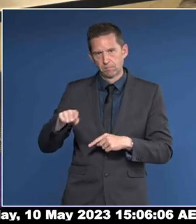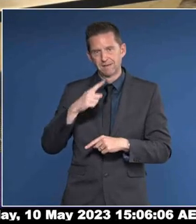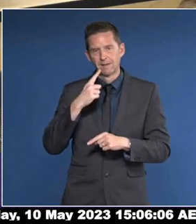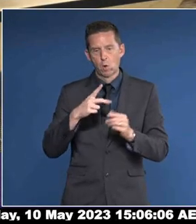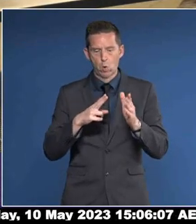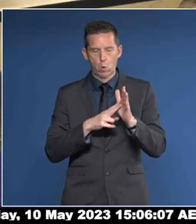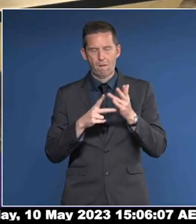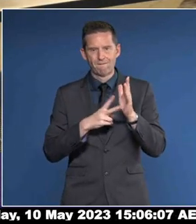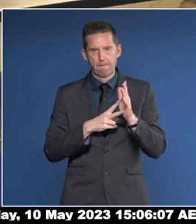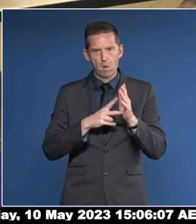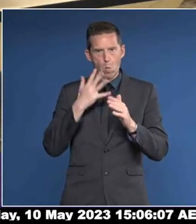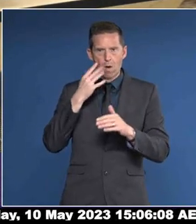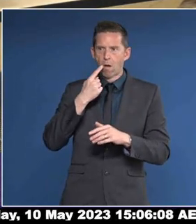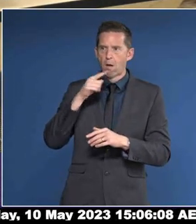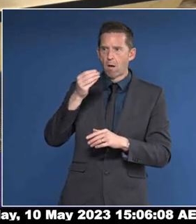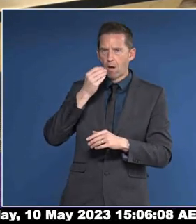seemed like quite a malicious notification.